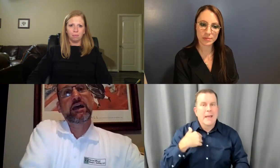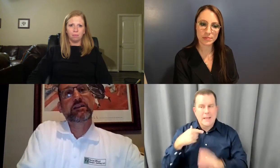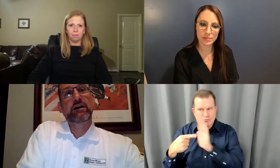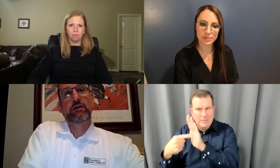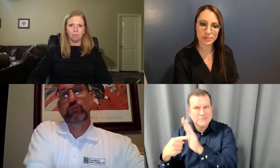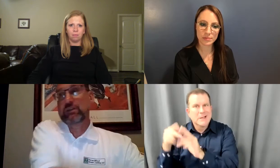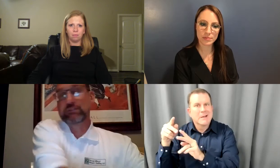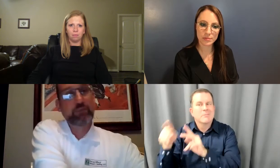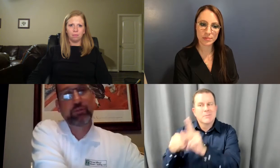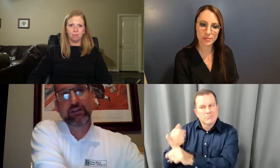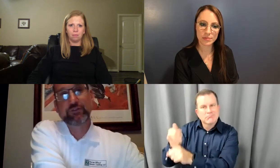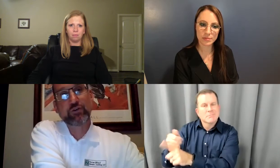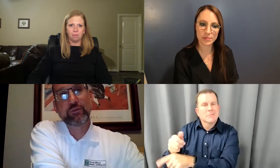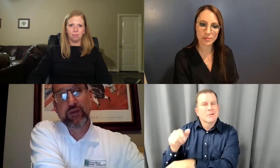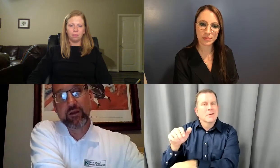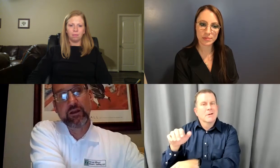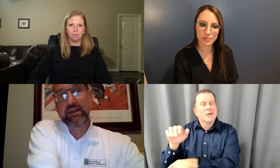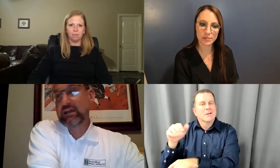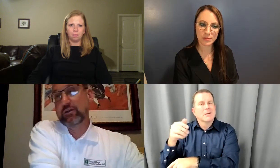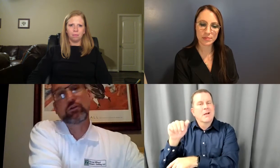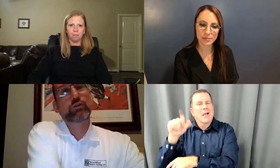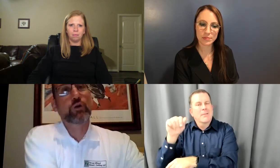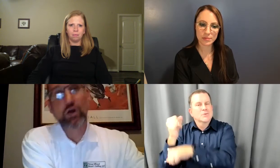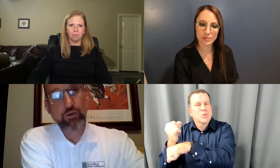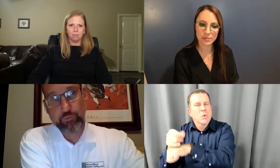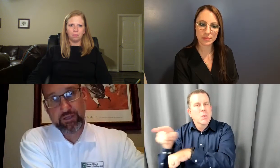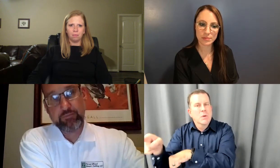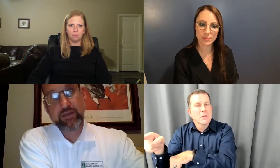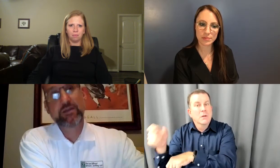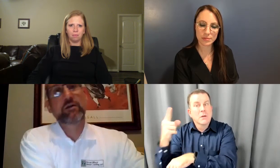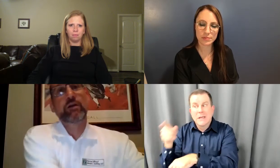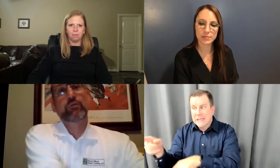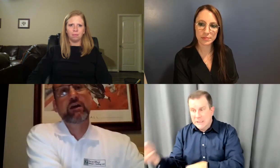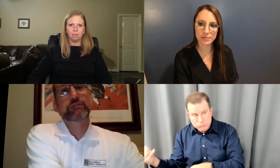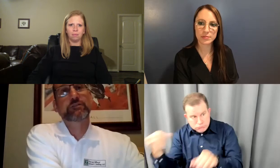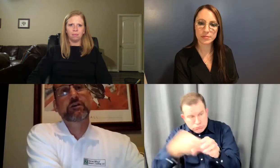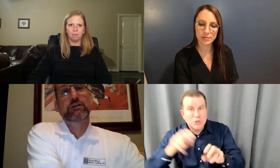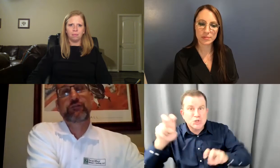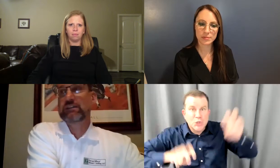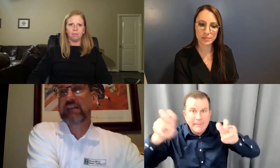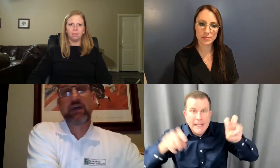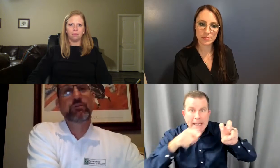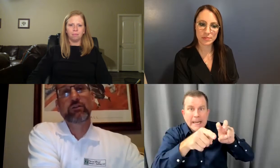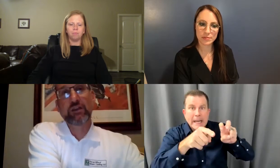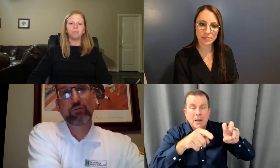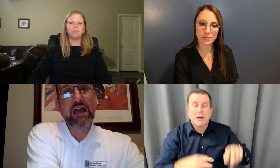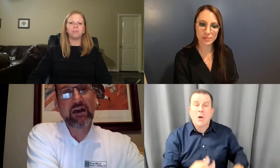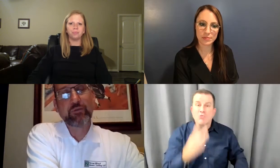And when he was head played in the tournament there, he had no clue what calls were being made by the referees, if he didn't happen to be looking right at him,